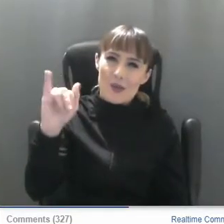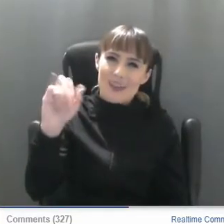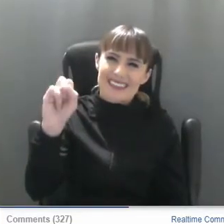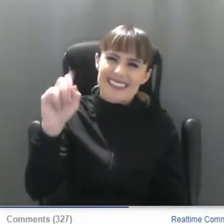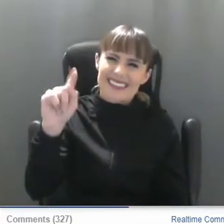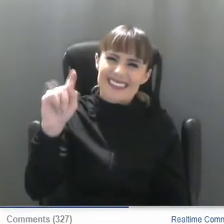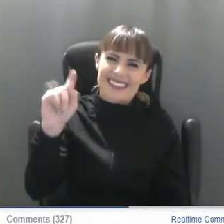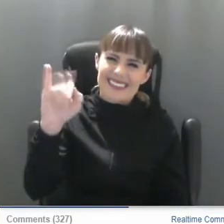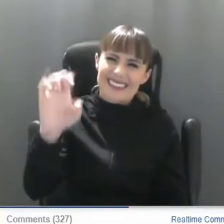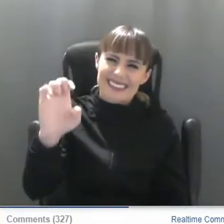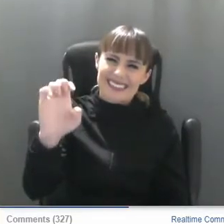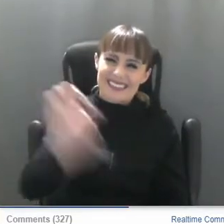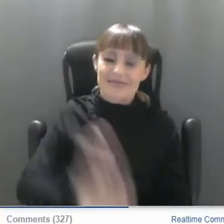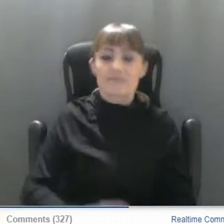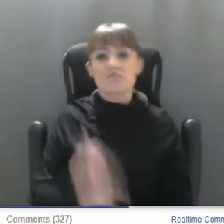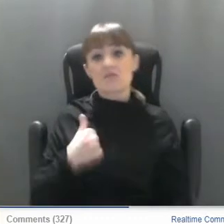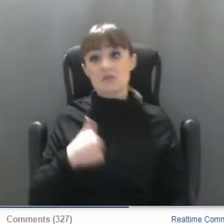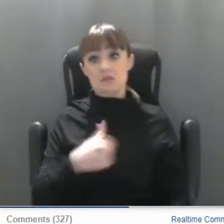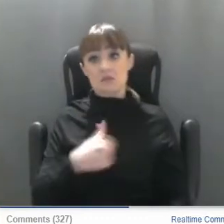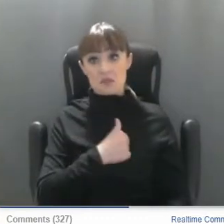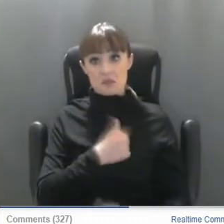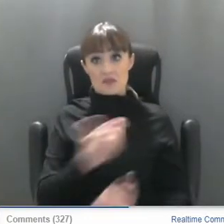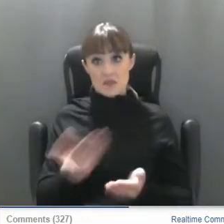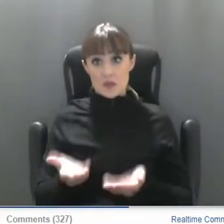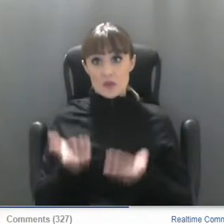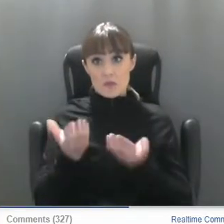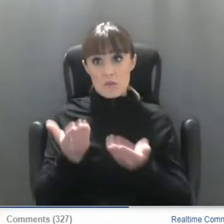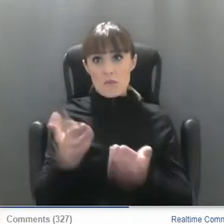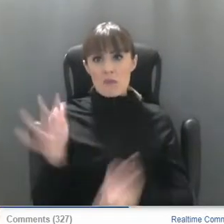about two hours when you're here, you guys. If you find you need a little bit